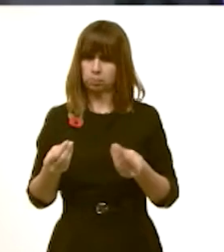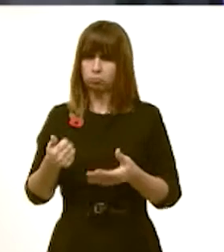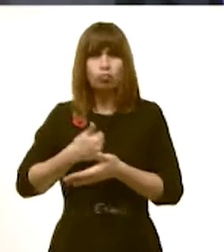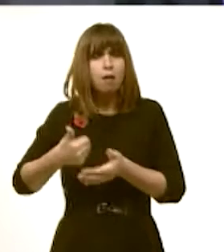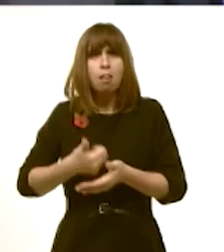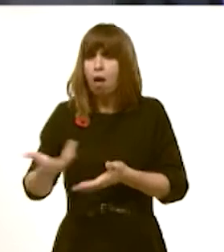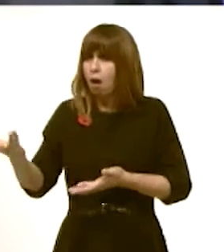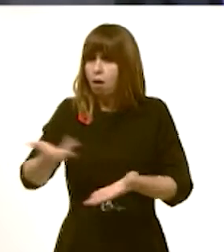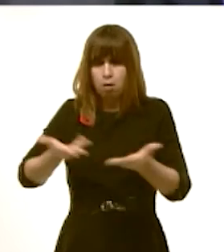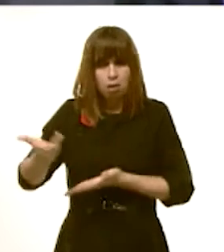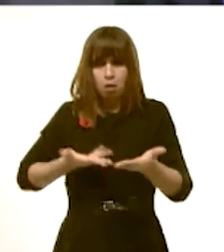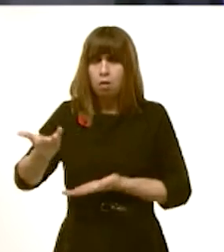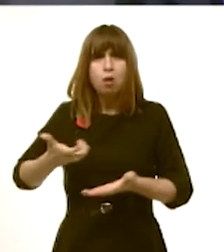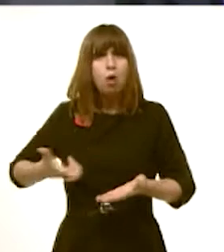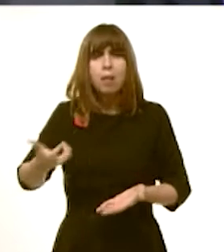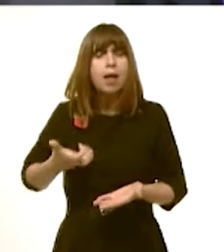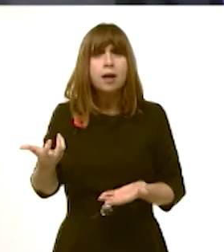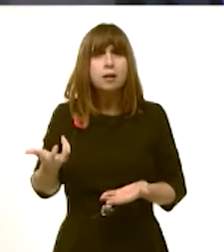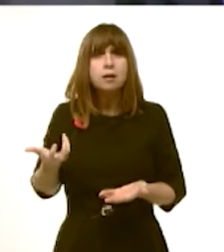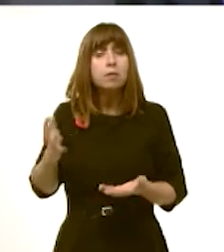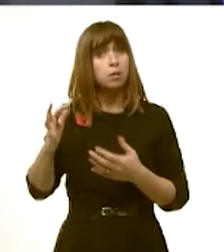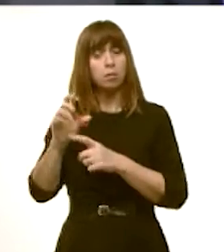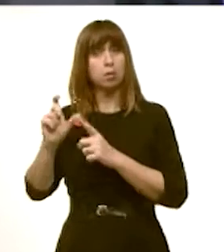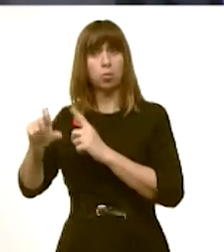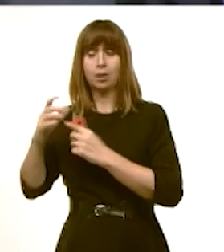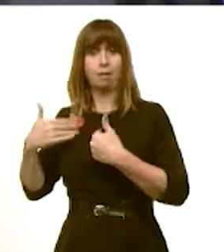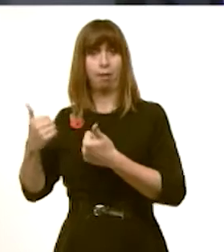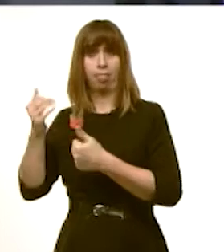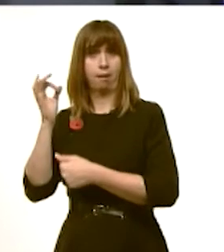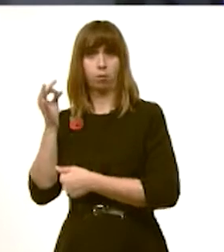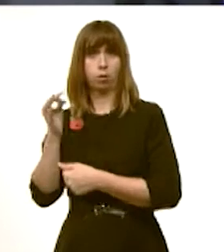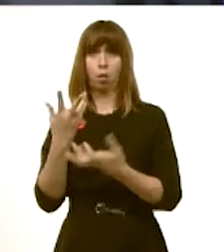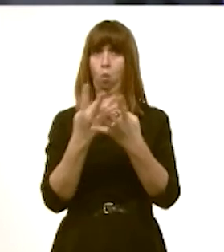on complaints from either community health councils or the boards themselves prior to